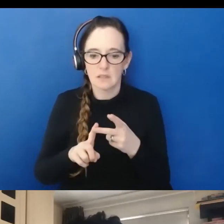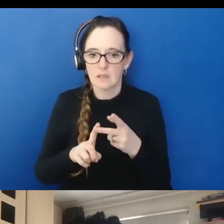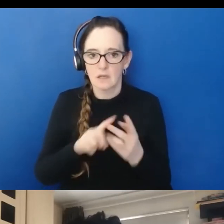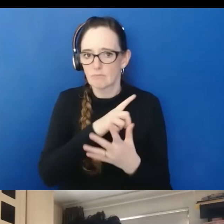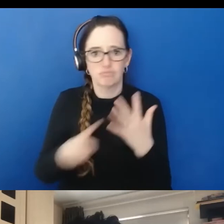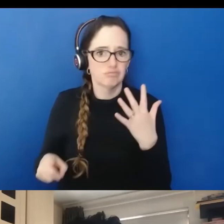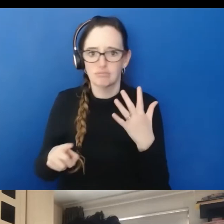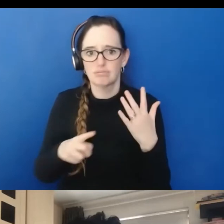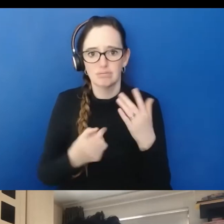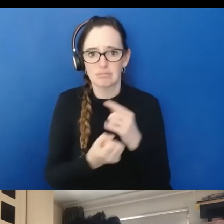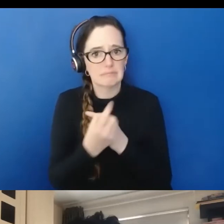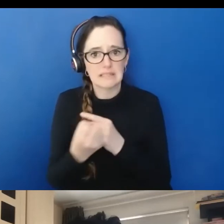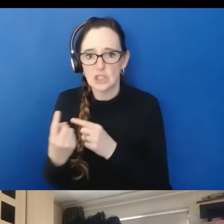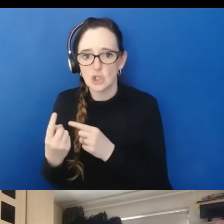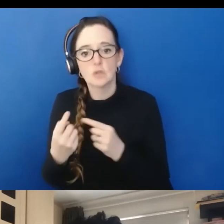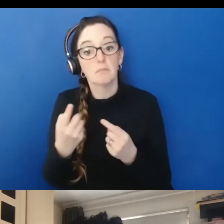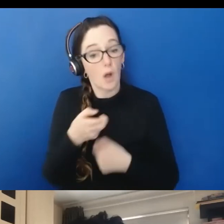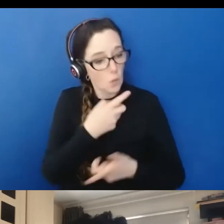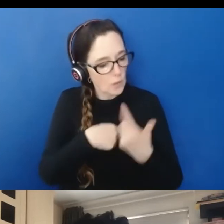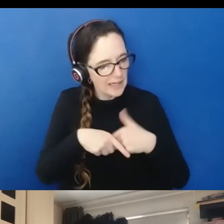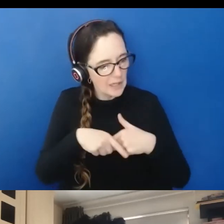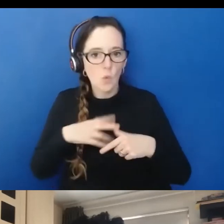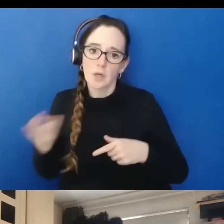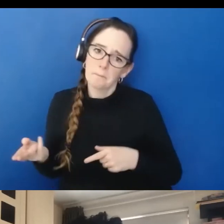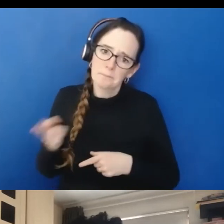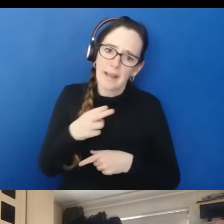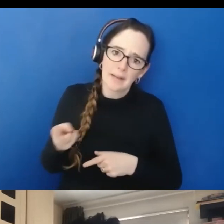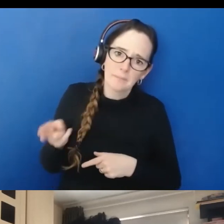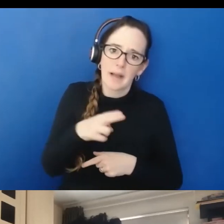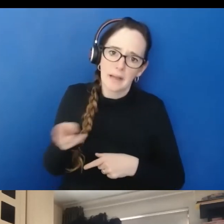still in the process of addressing that correctly. Because we re not doing it.